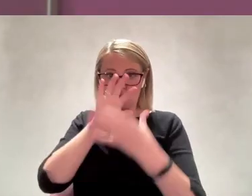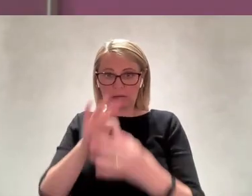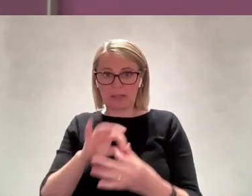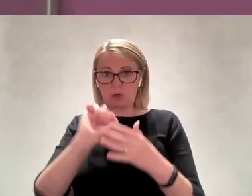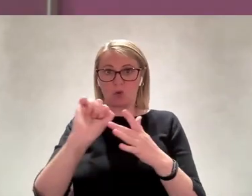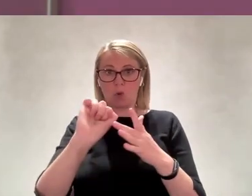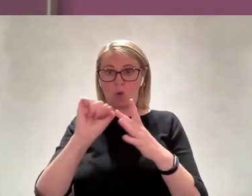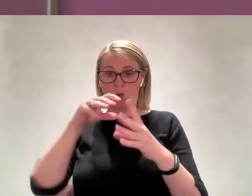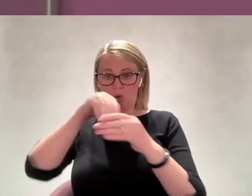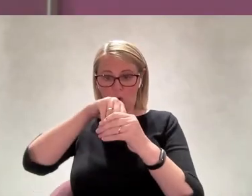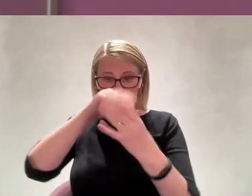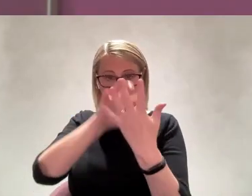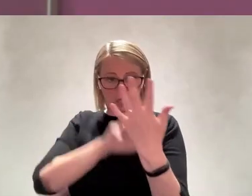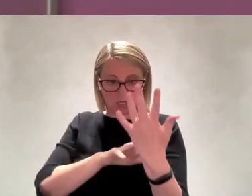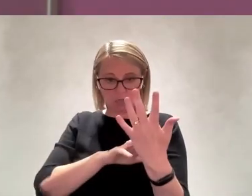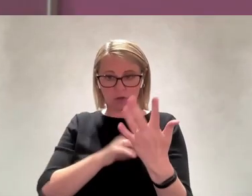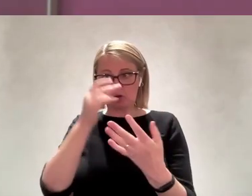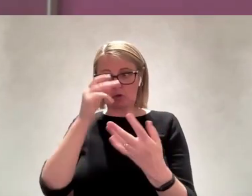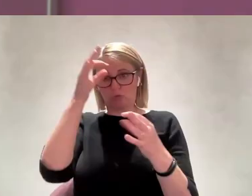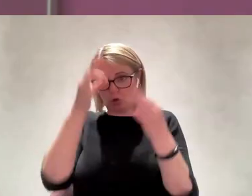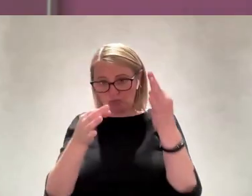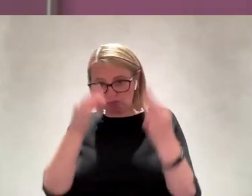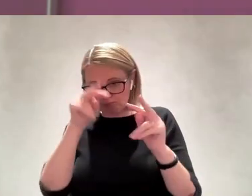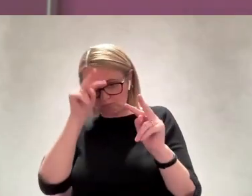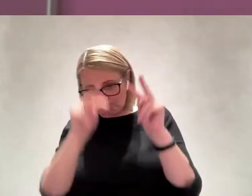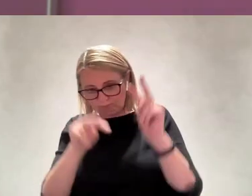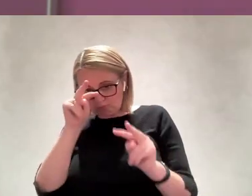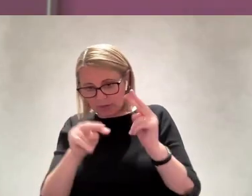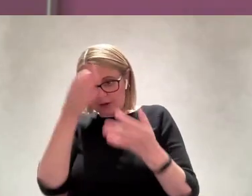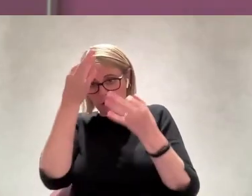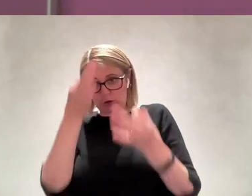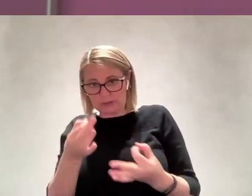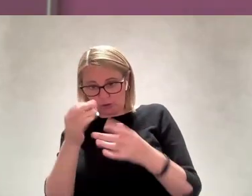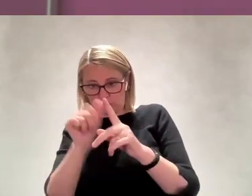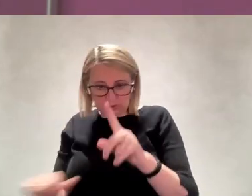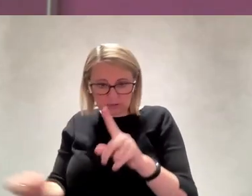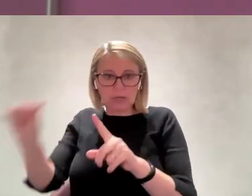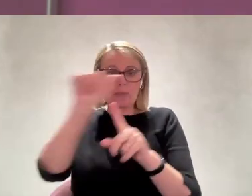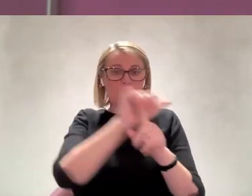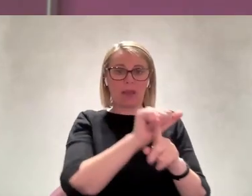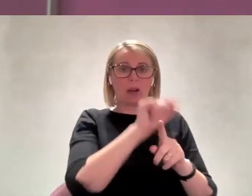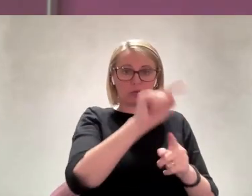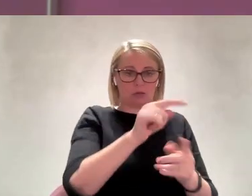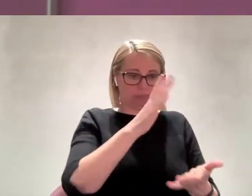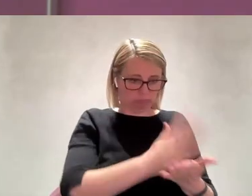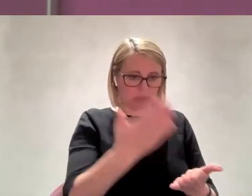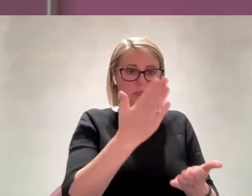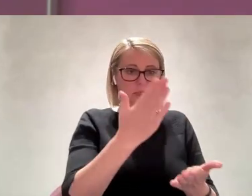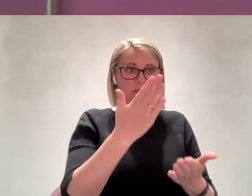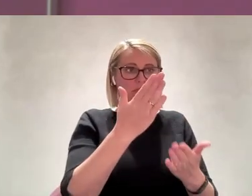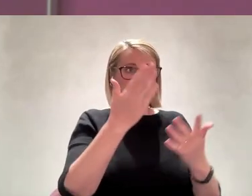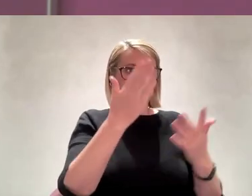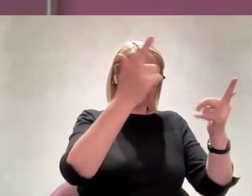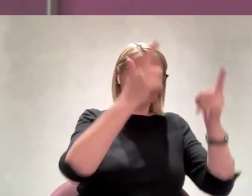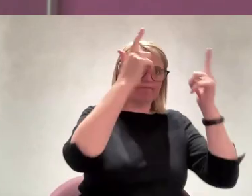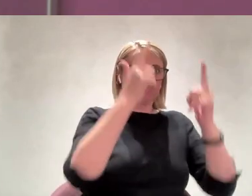link your content, judgment and decisions back to authoritative sources?